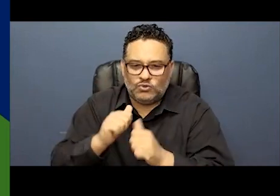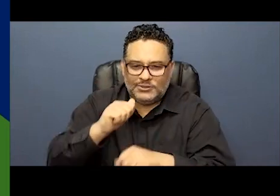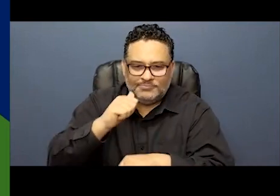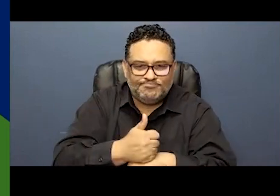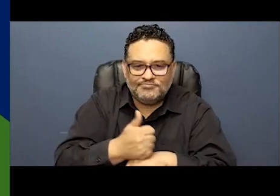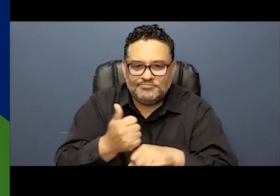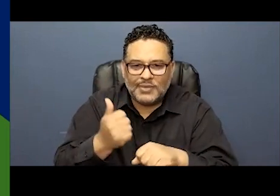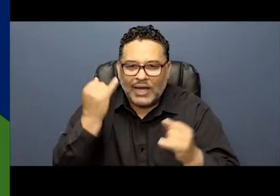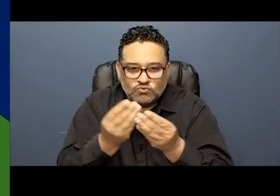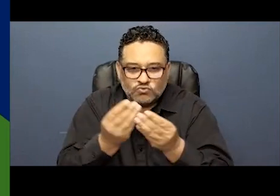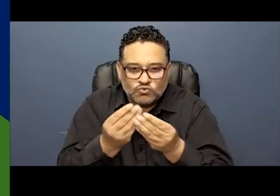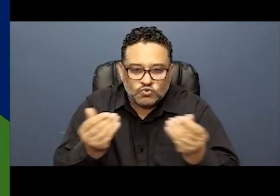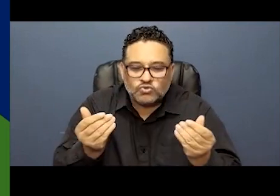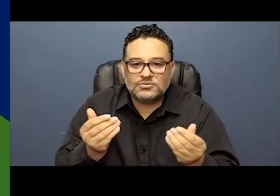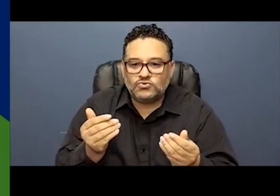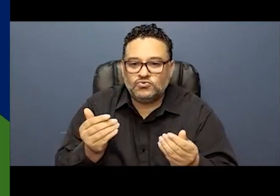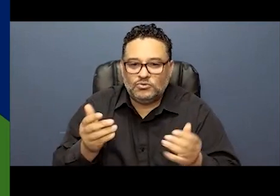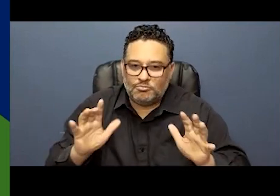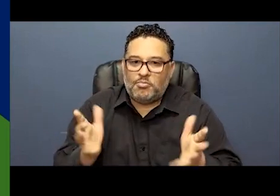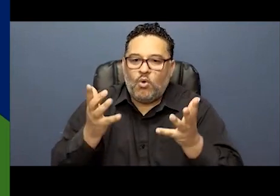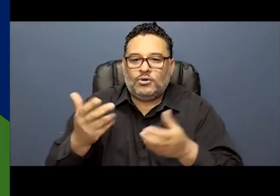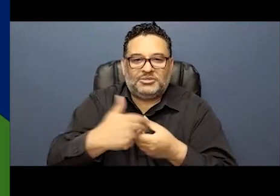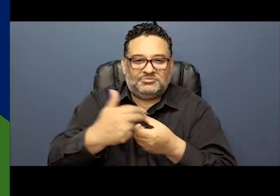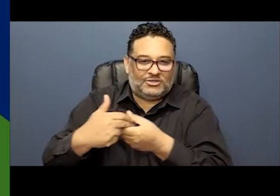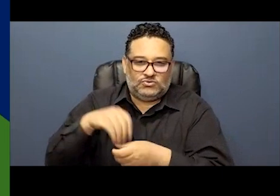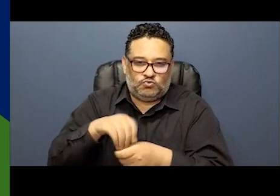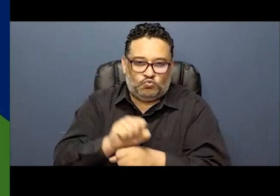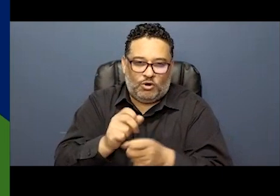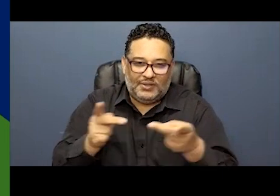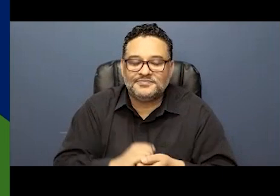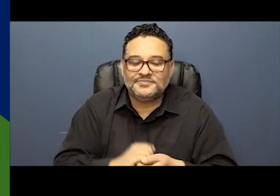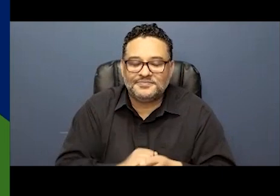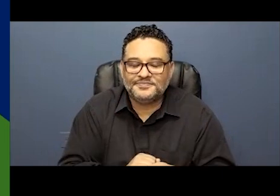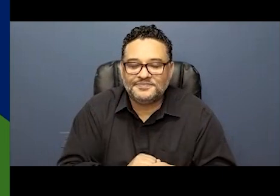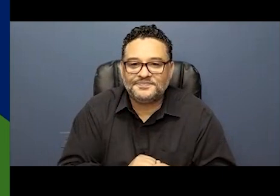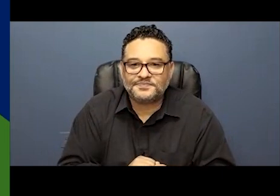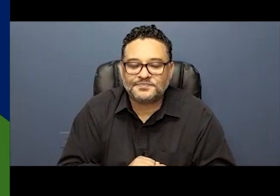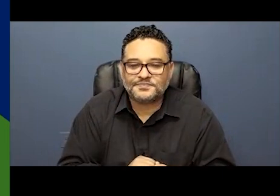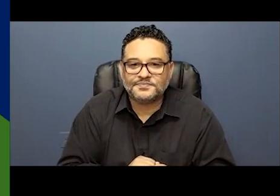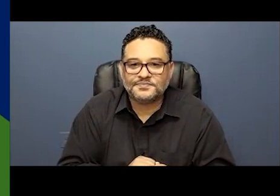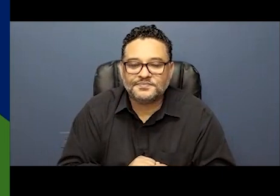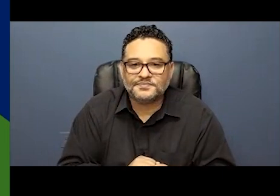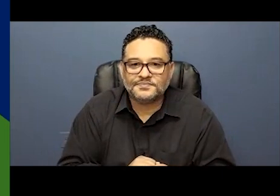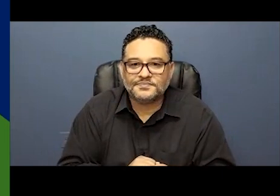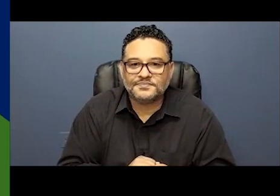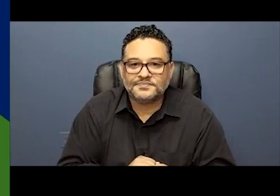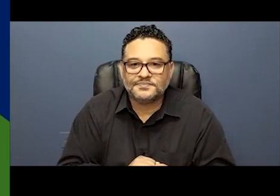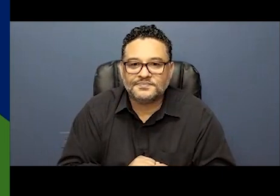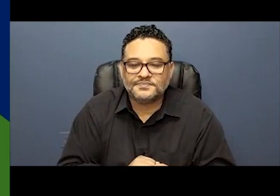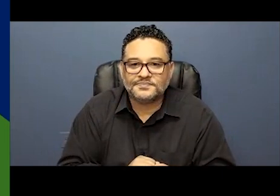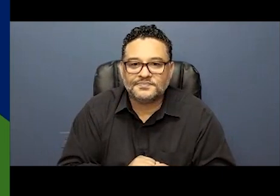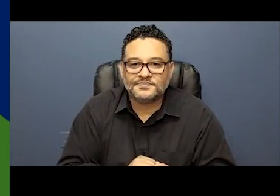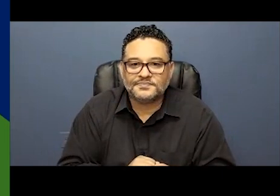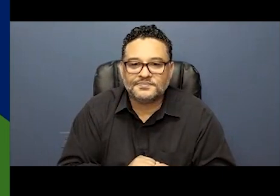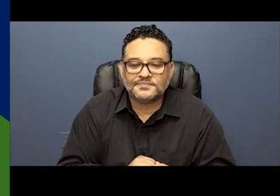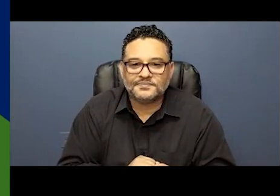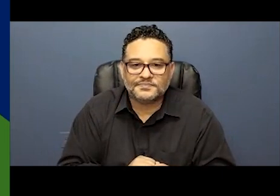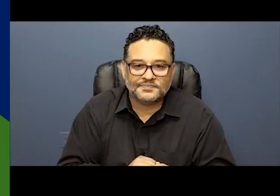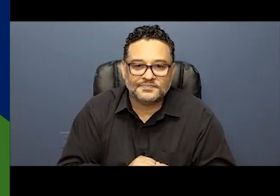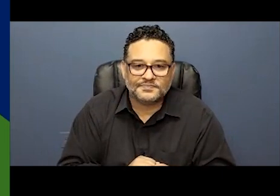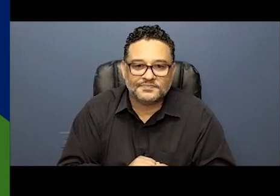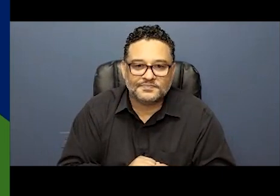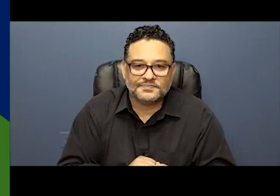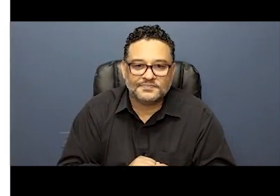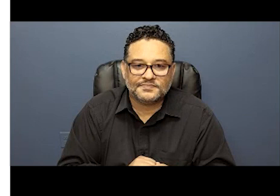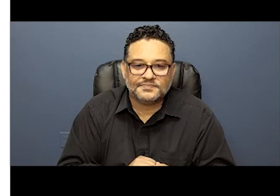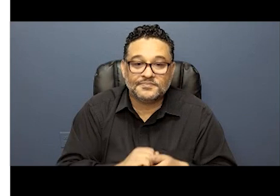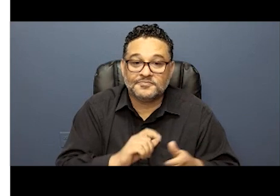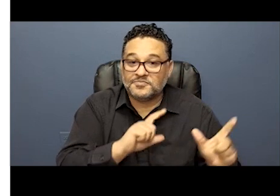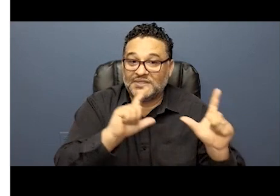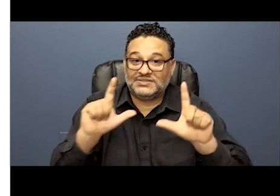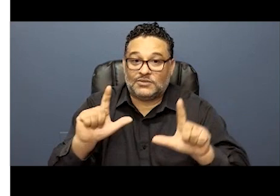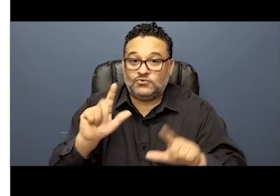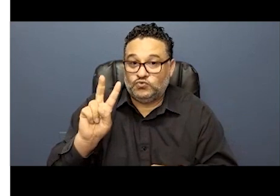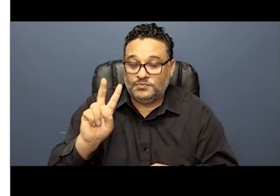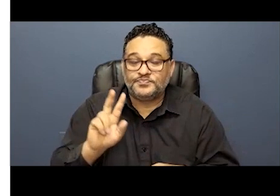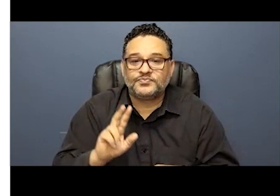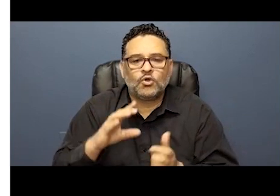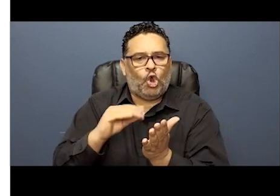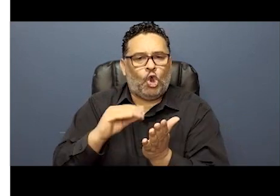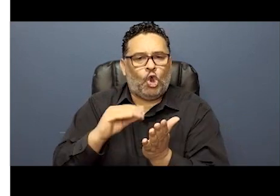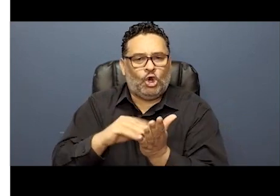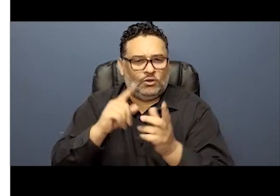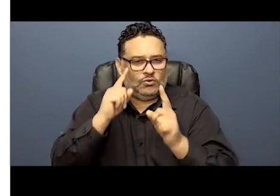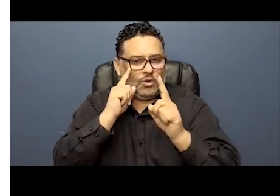participation in the workplace. Slide 2, Learning Objectives.